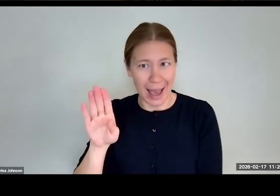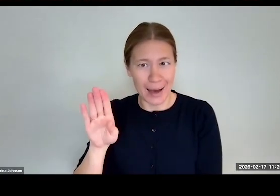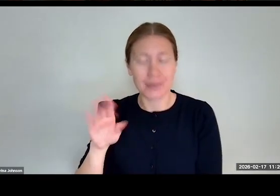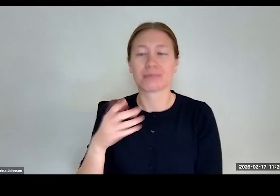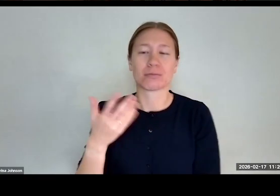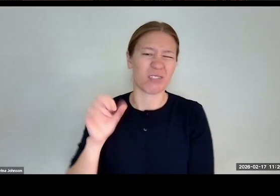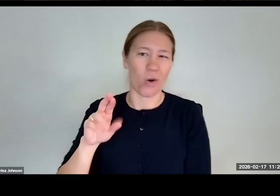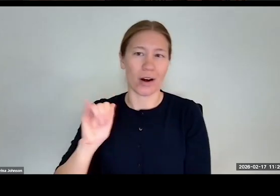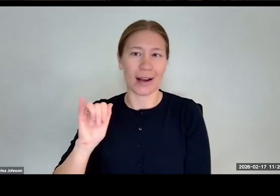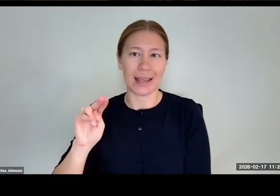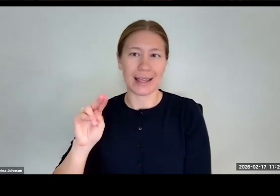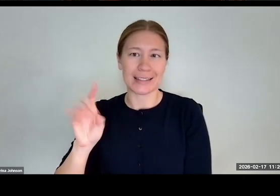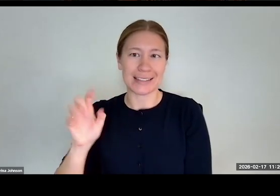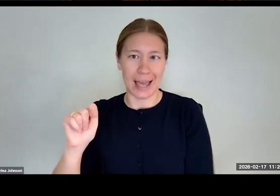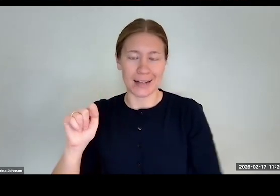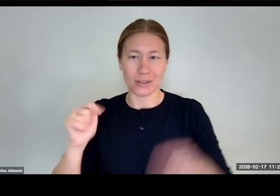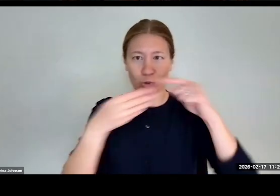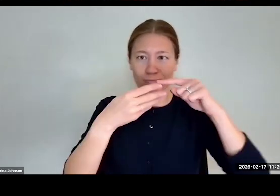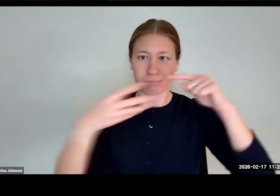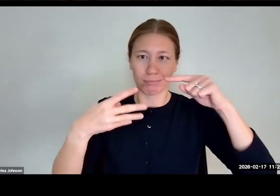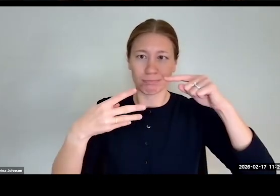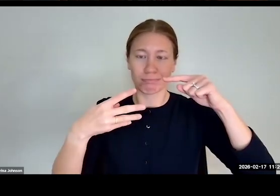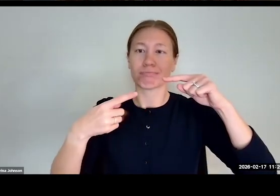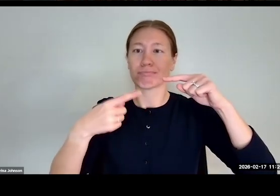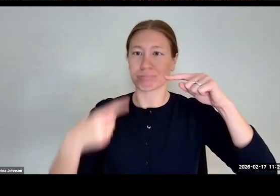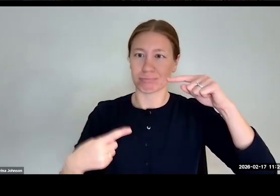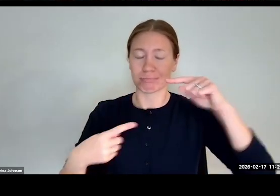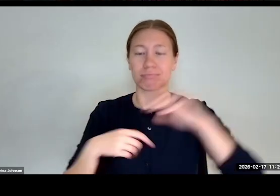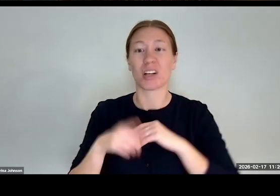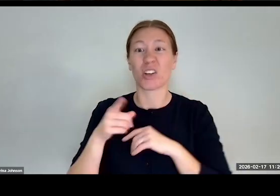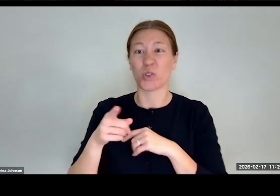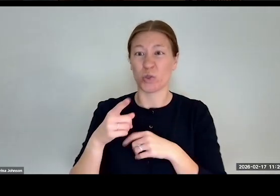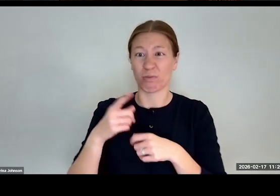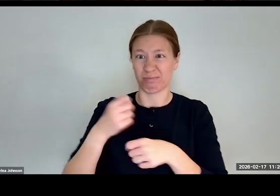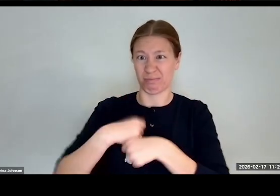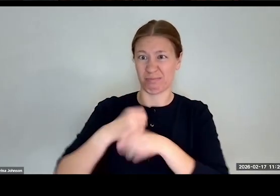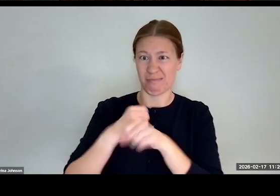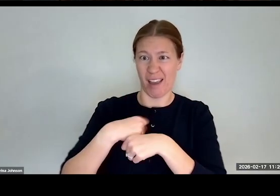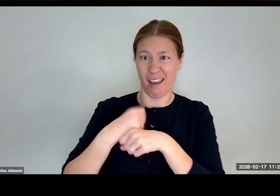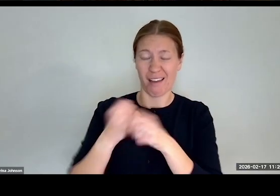and nesting them under the main list items. If you are just manually moving things over using the